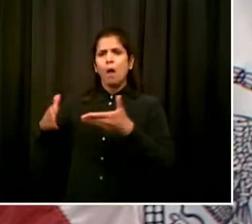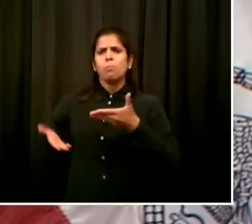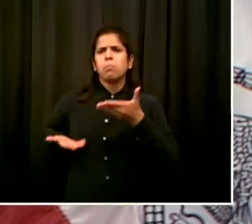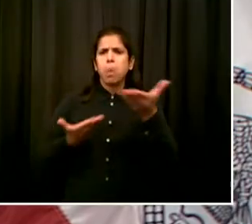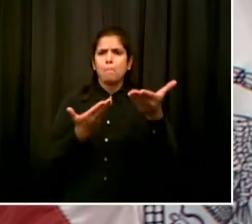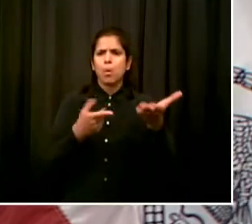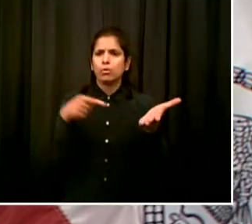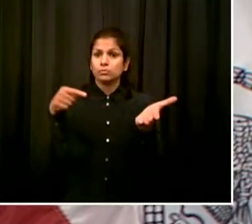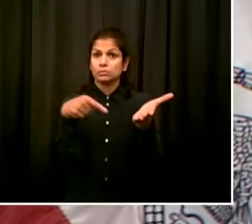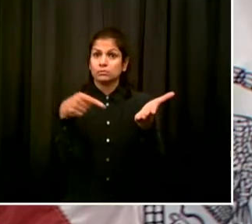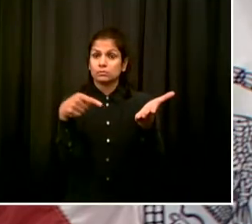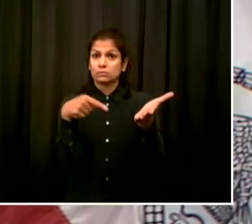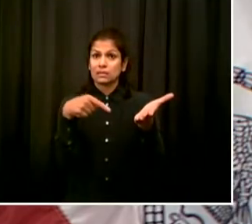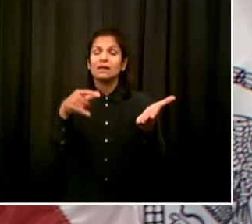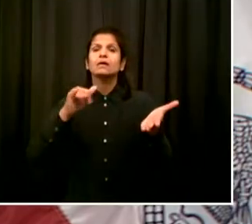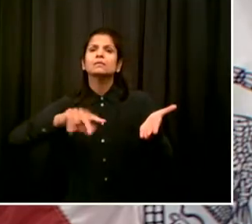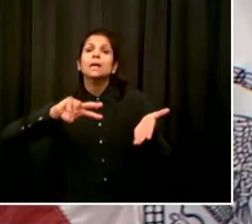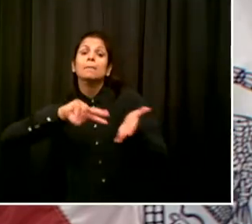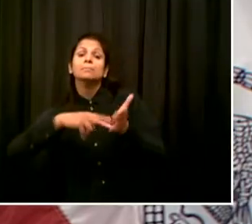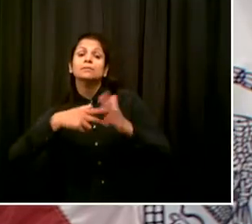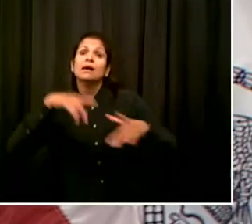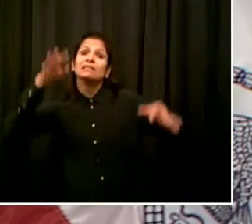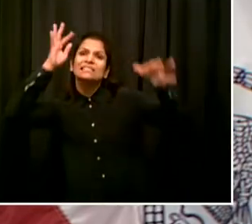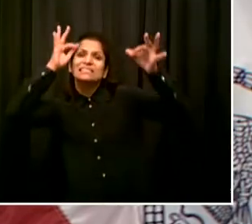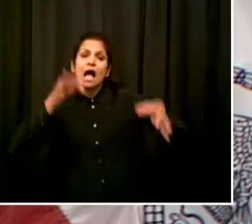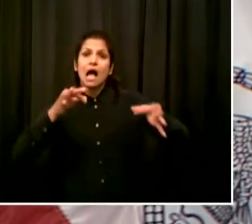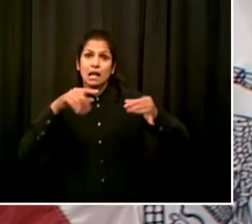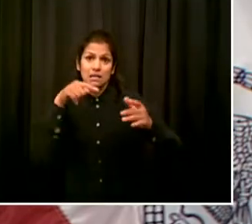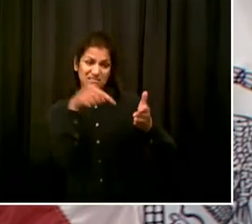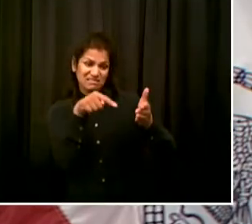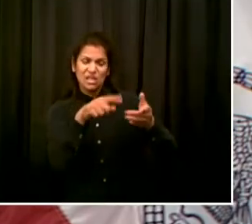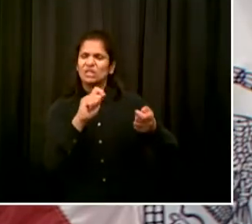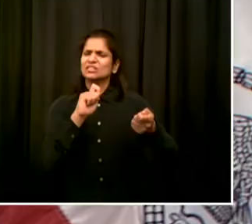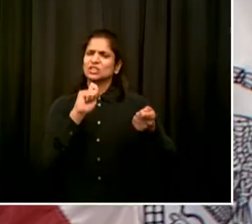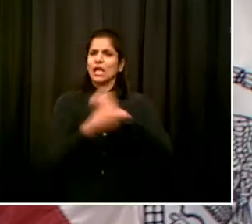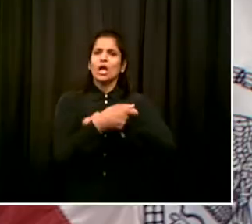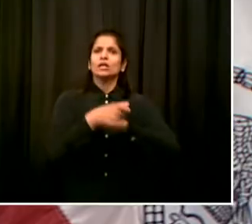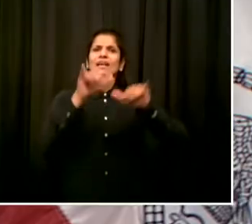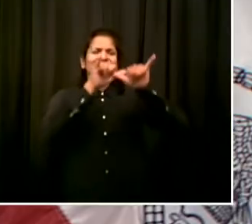IFNA BLUDT GEO T BUILD THE 116